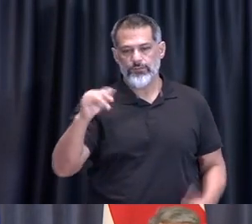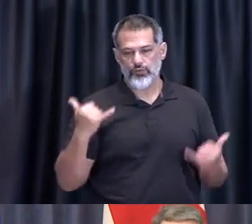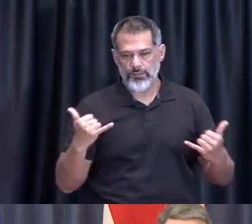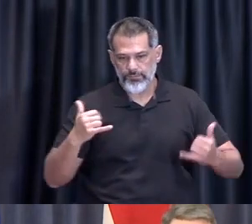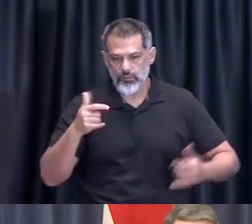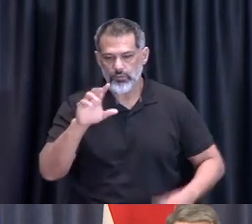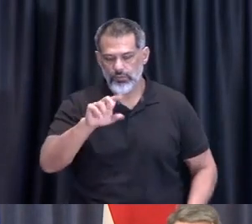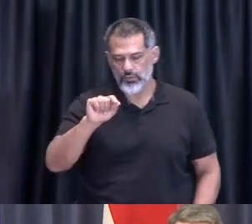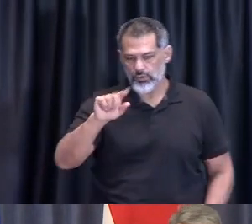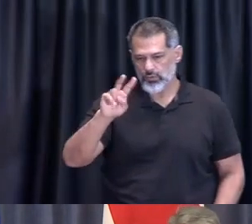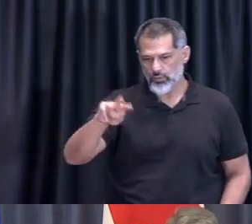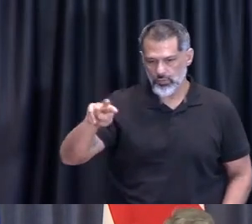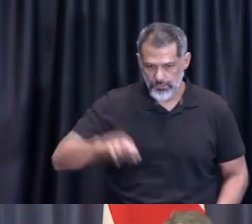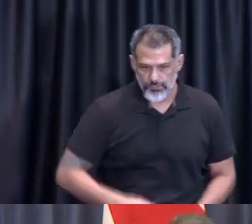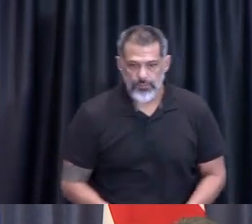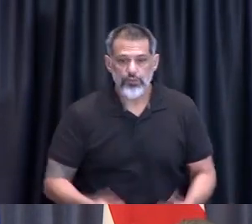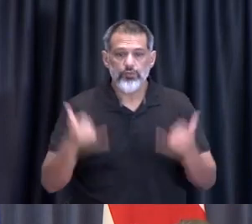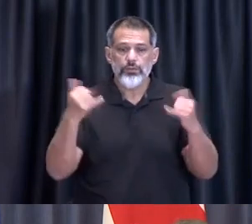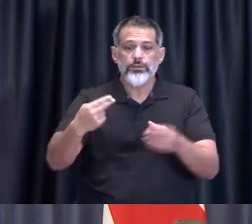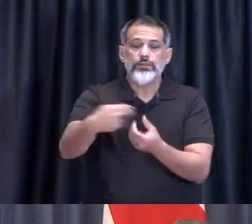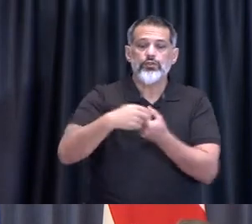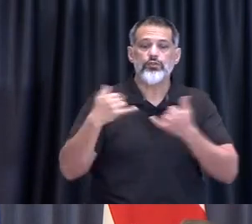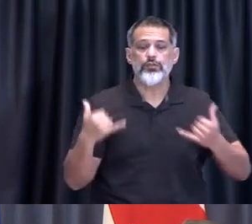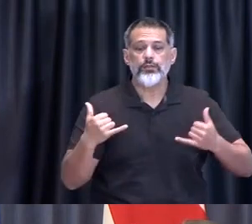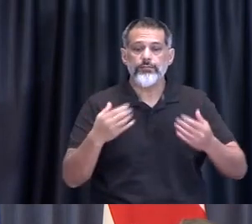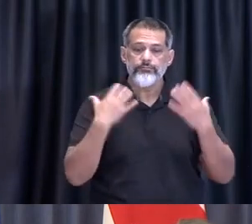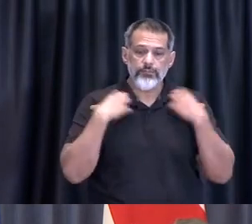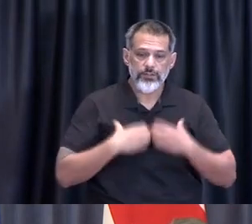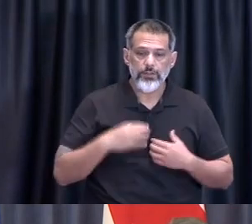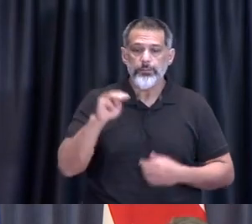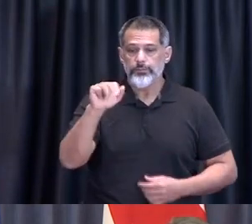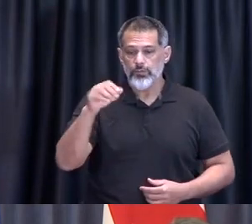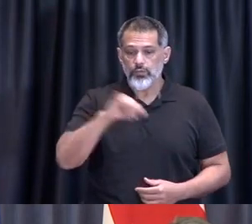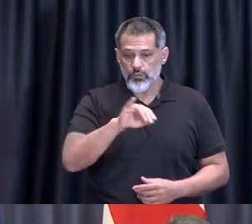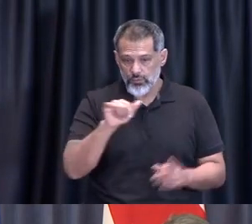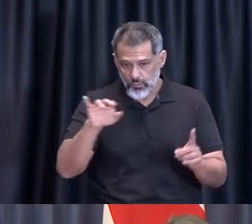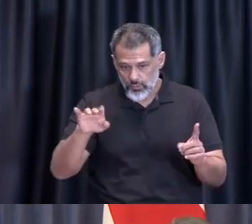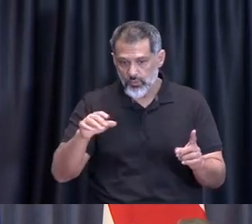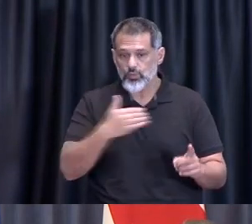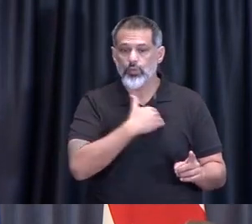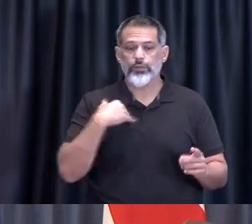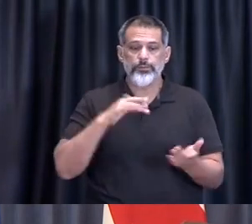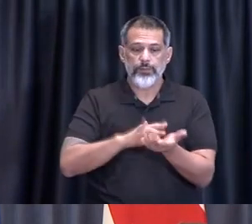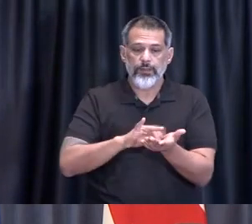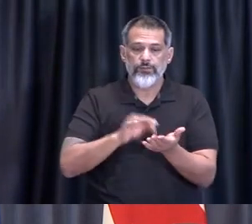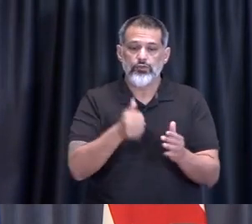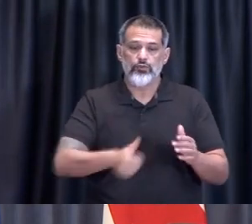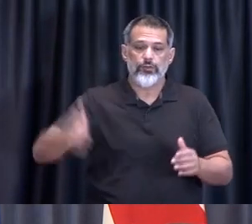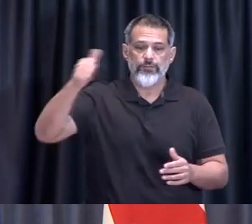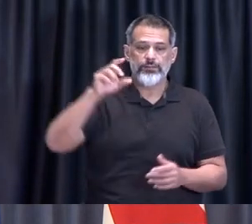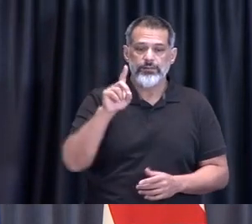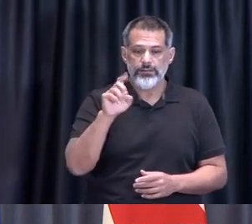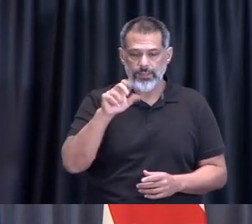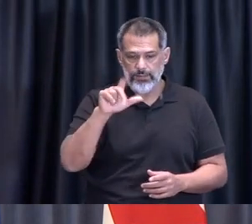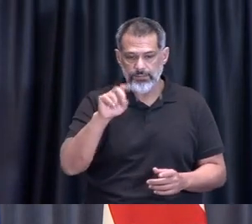Joining us today is Toronto Mayor John Tory. Toronto's Medical Officer of Health Dr. Eileen de Villa and Toronto Fire Chief and Incident